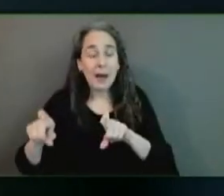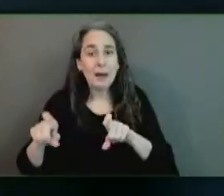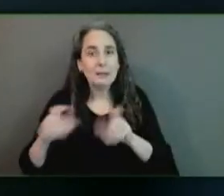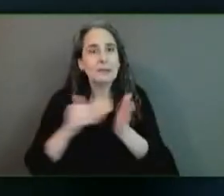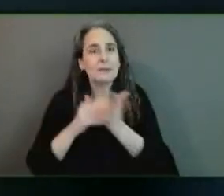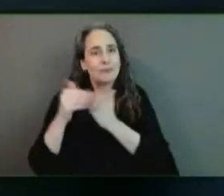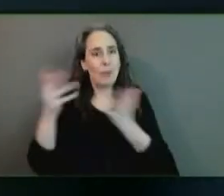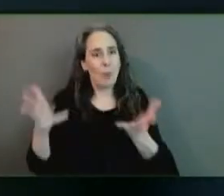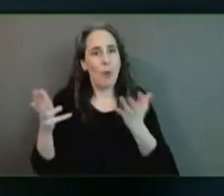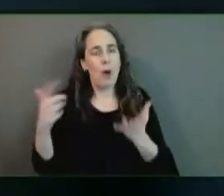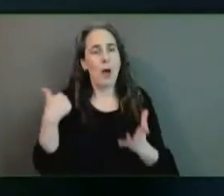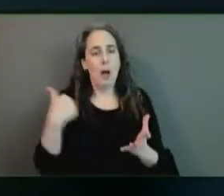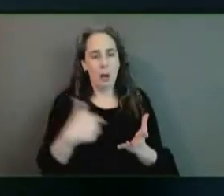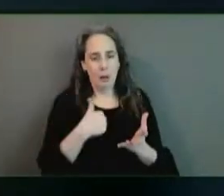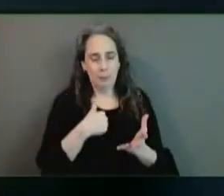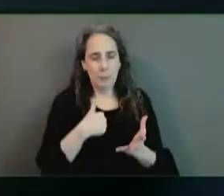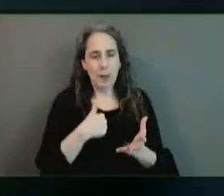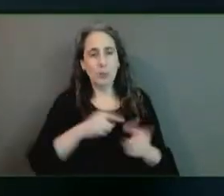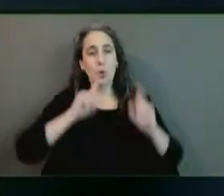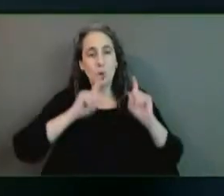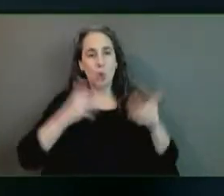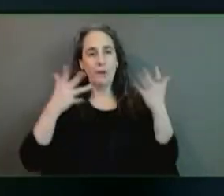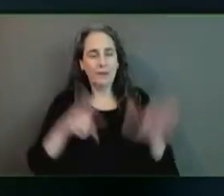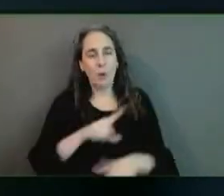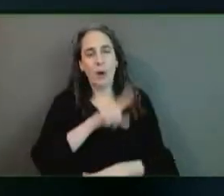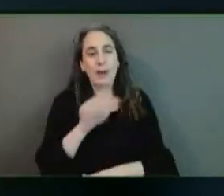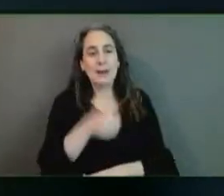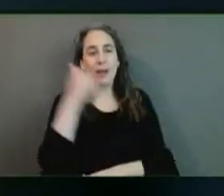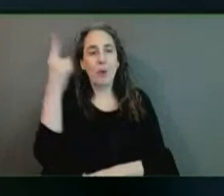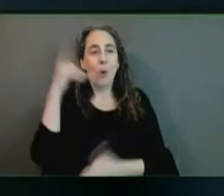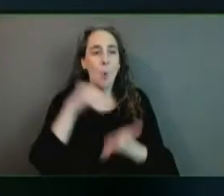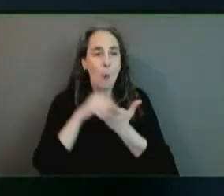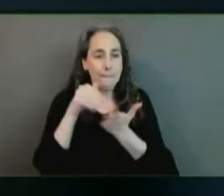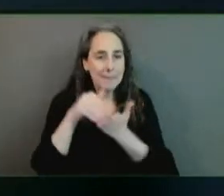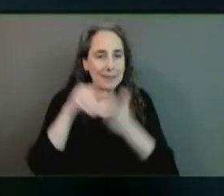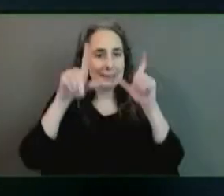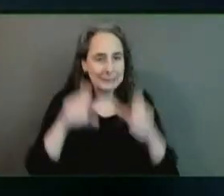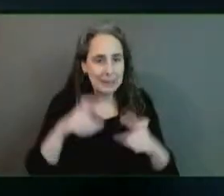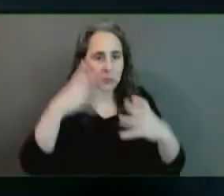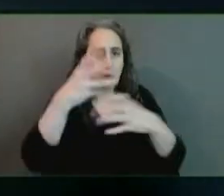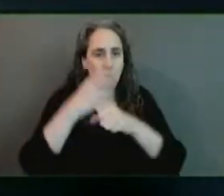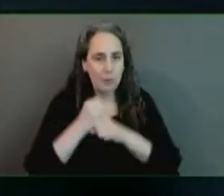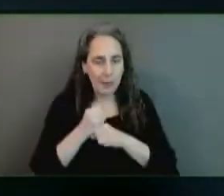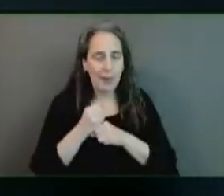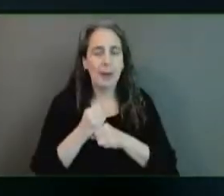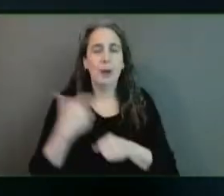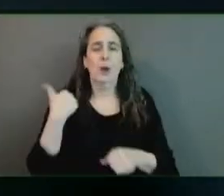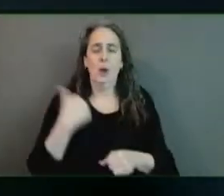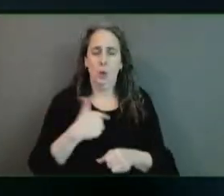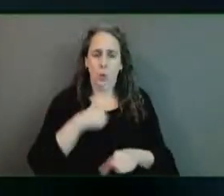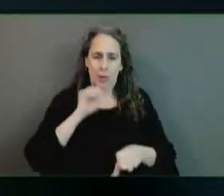everybody in the county to test as frequently as they want, But we are we place another order